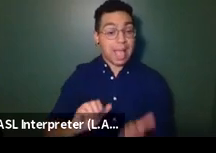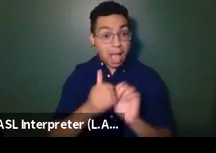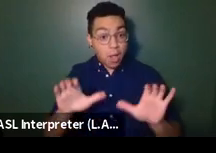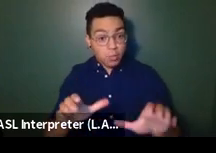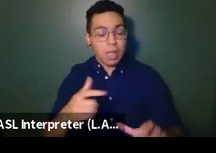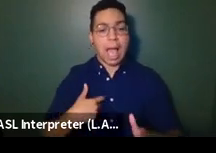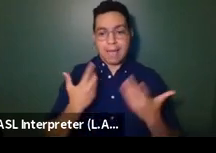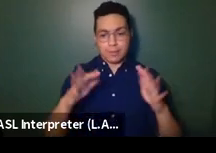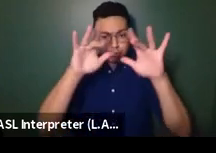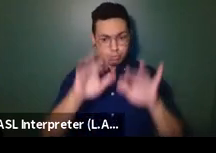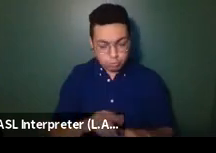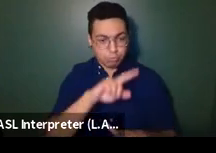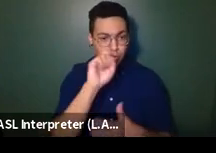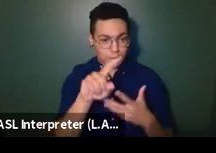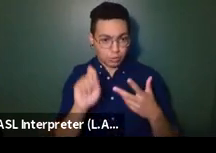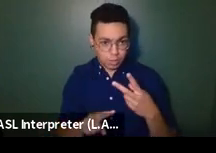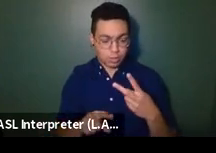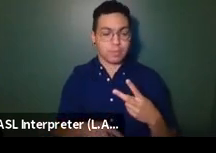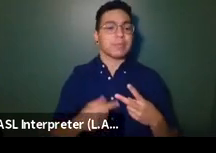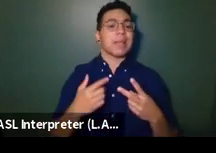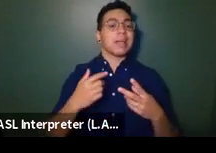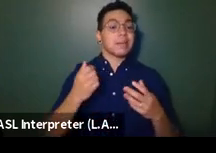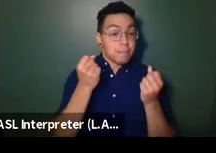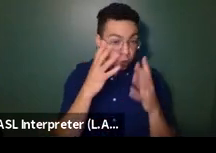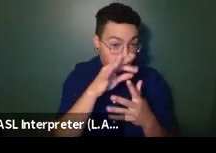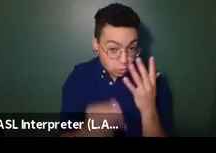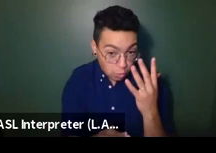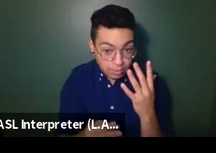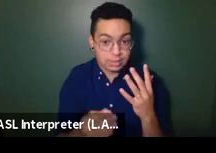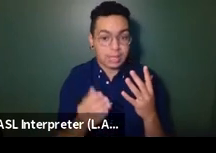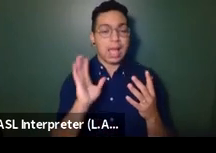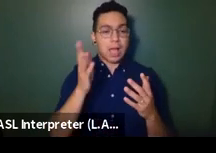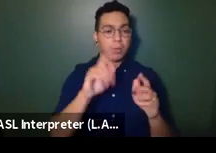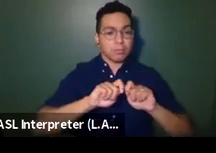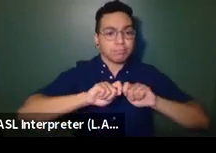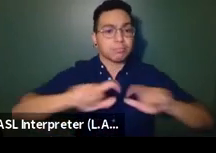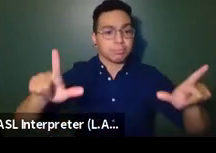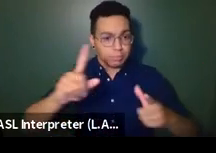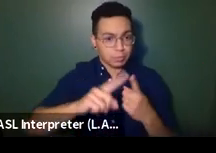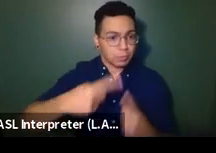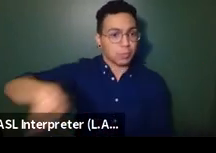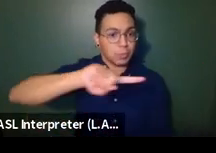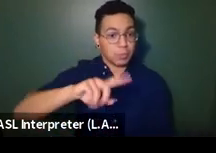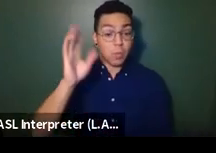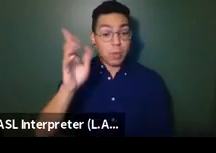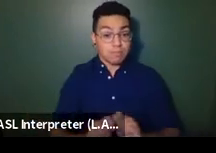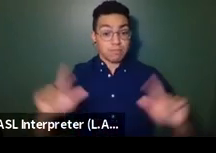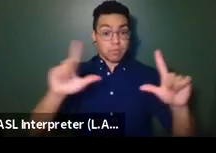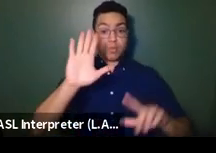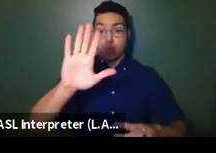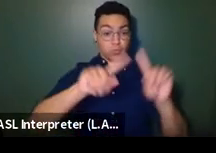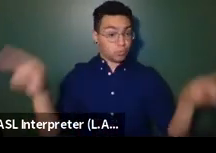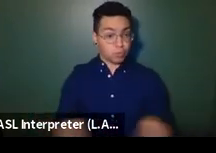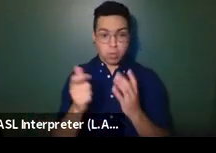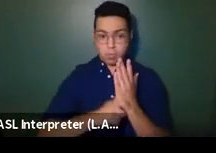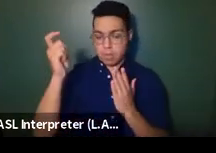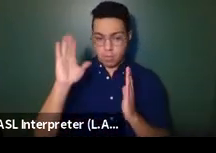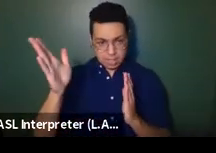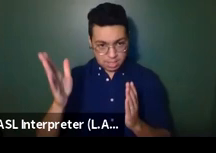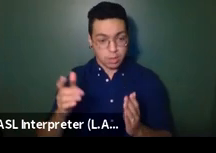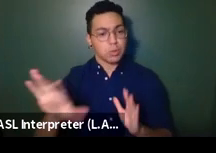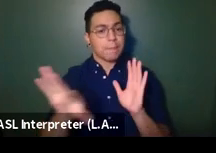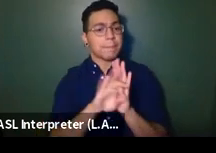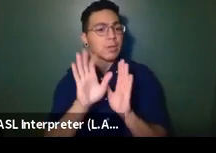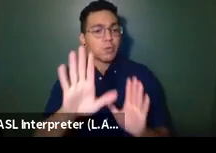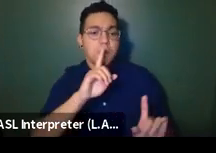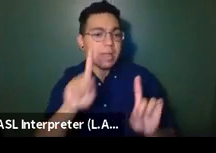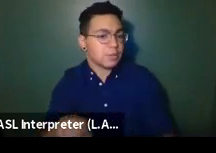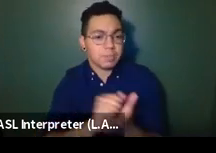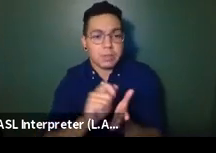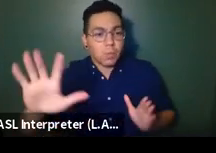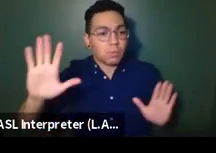ESD 113 - Andrew Hickman: And a multiple choice poll that I'm about to launch. Now it will pop up on your screen. You just need to click the responses that fit best with your answer. So once again.